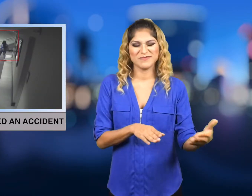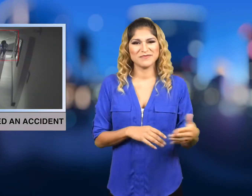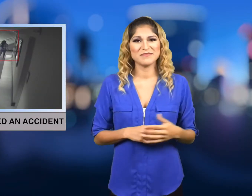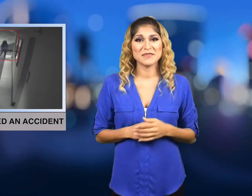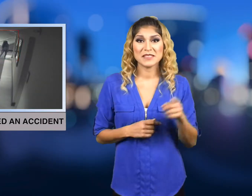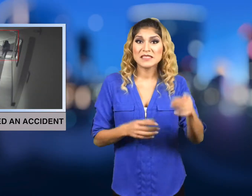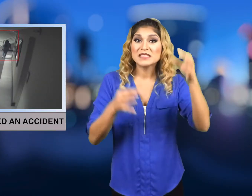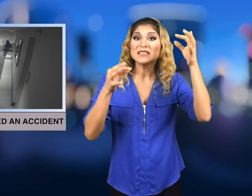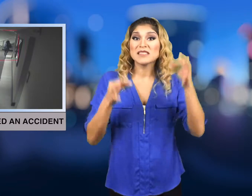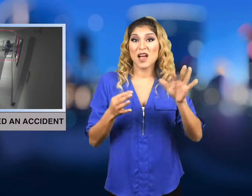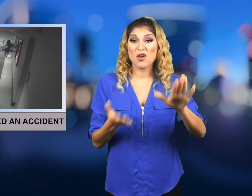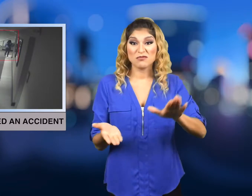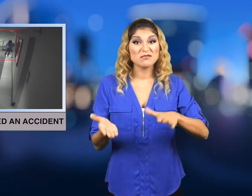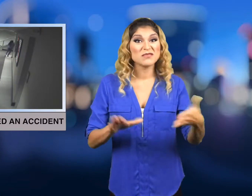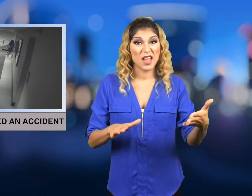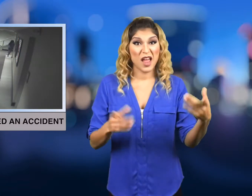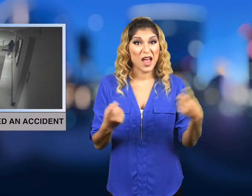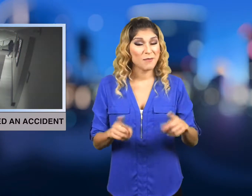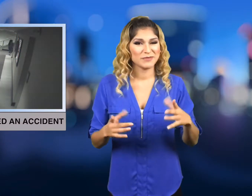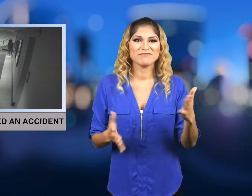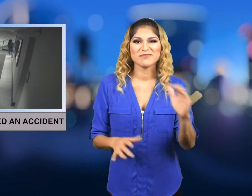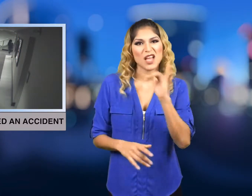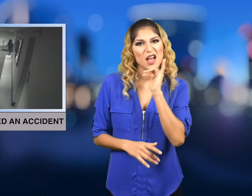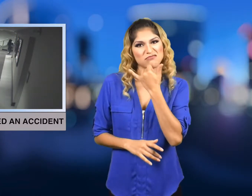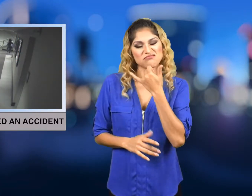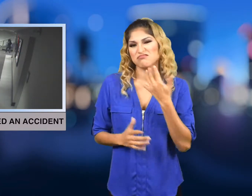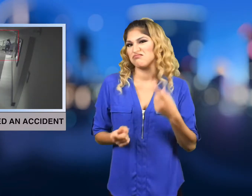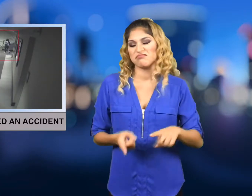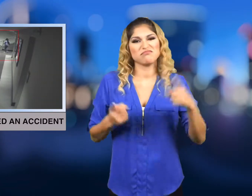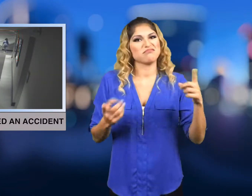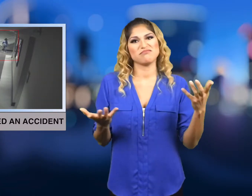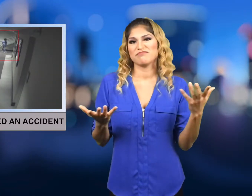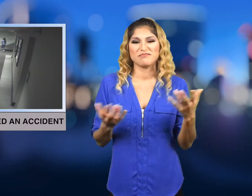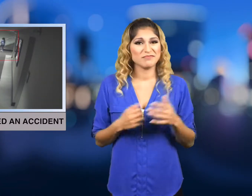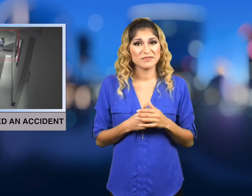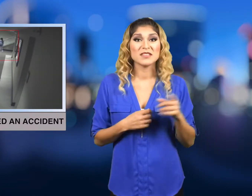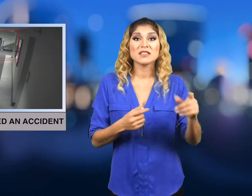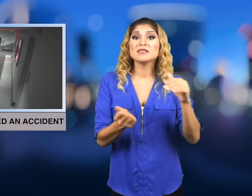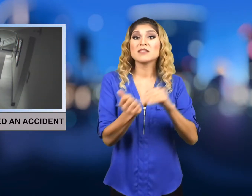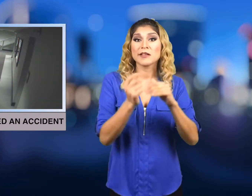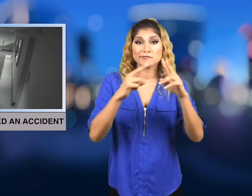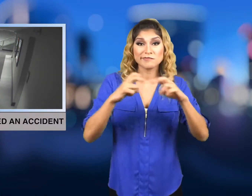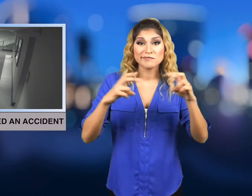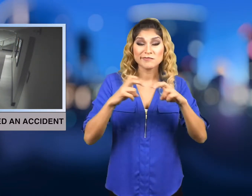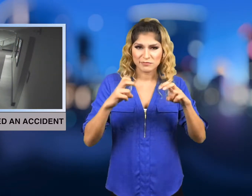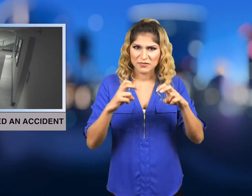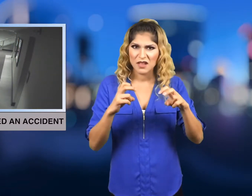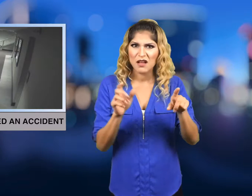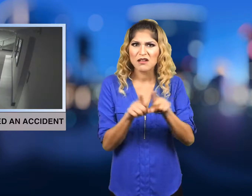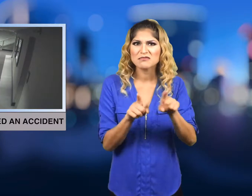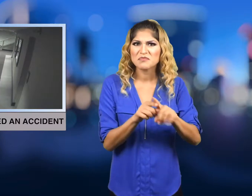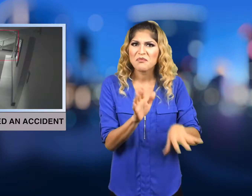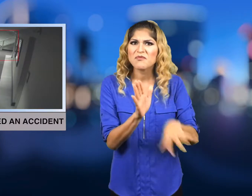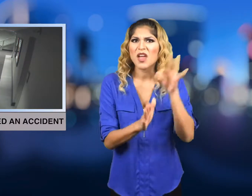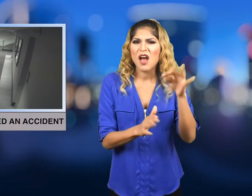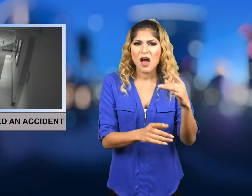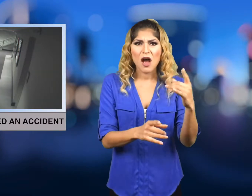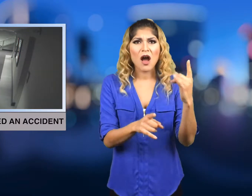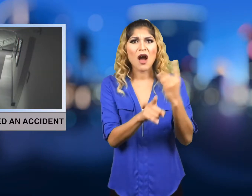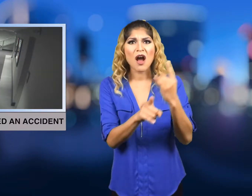her death was ruled an accident. The coroner also says alcohol intoxication and a